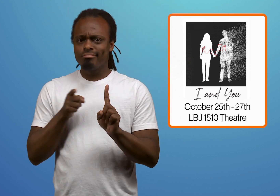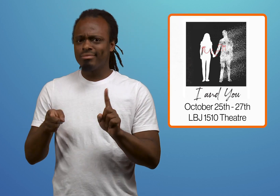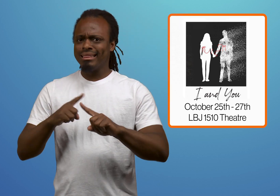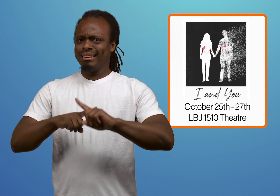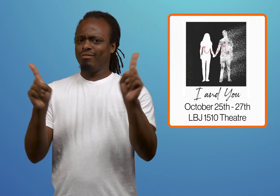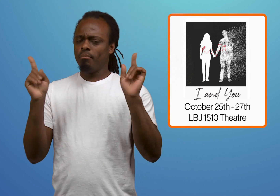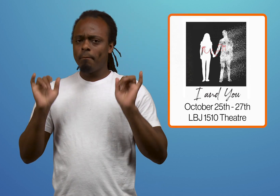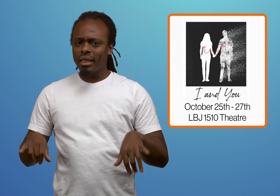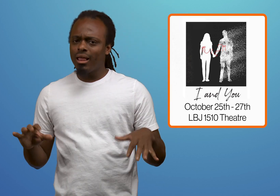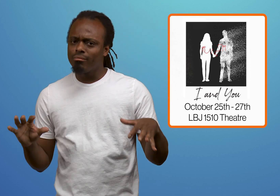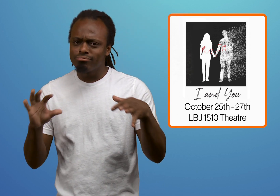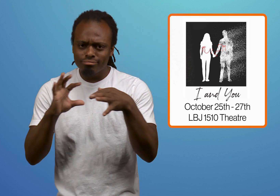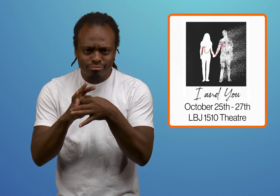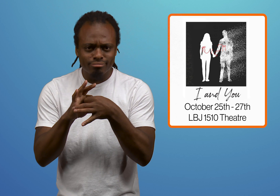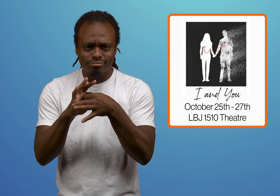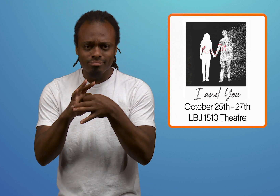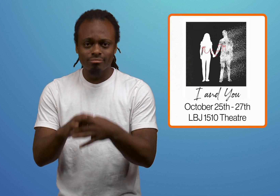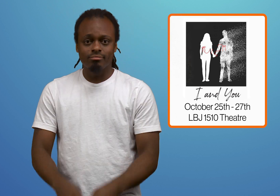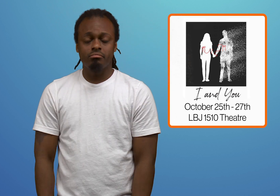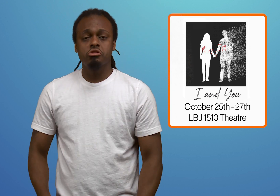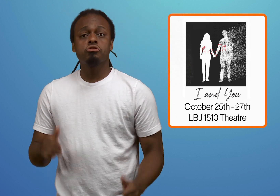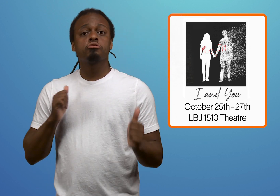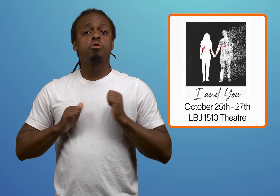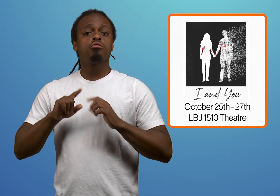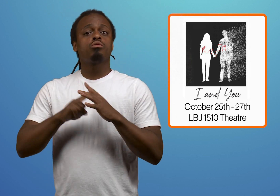despite— and because of—their differences.